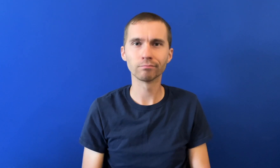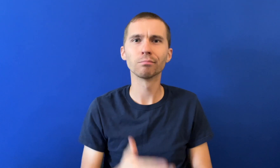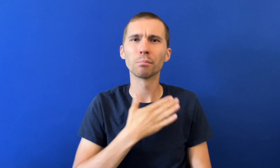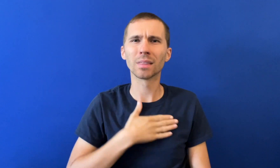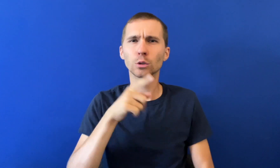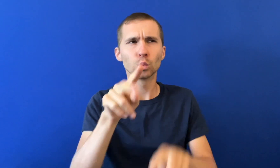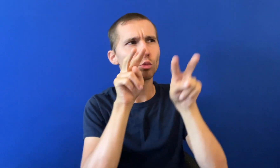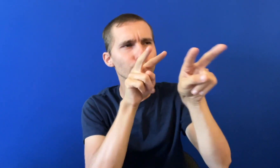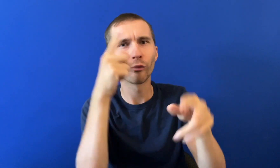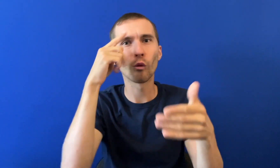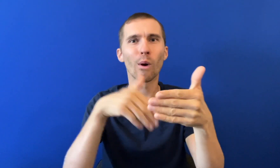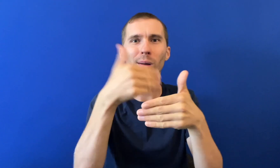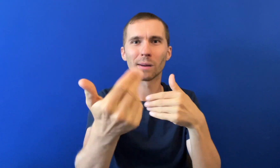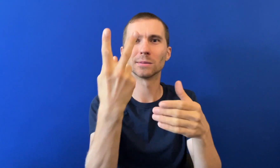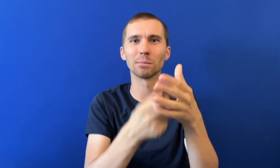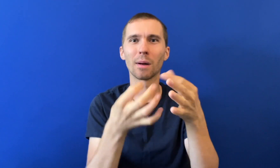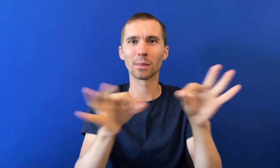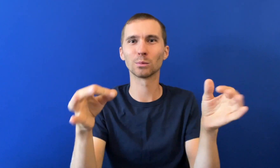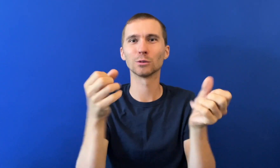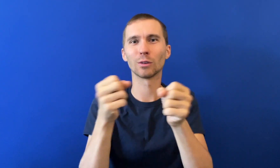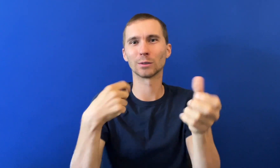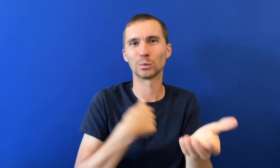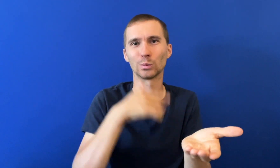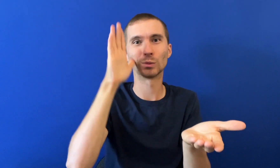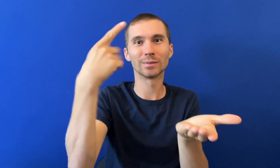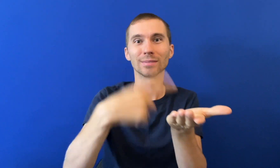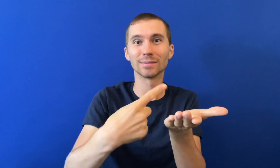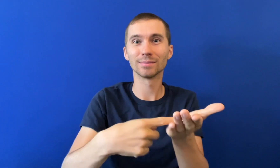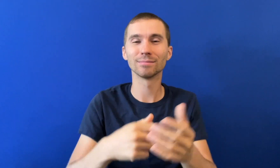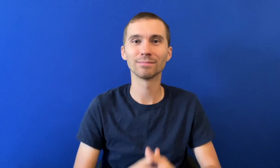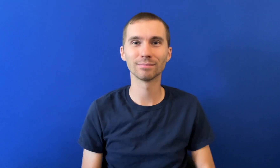Please check out our upcoming bilingual strategy that we will explore.